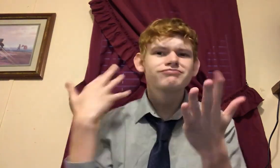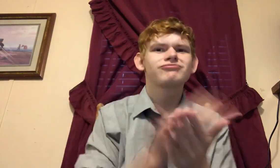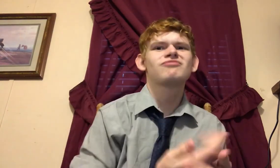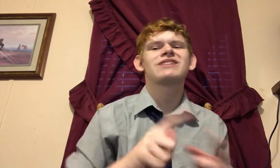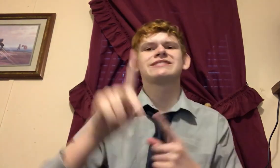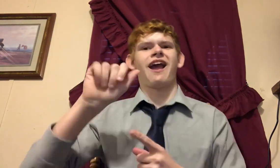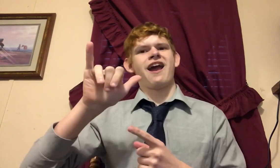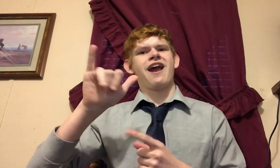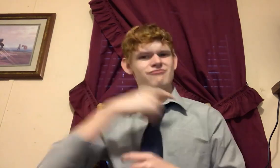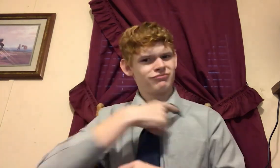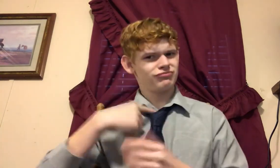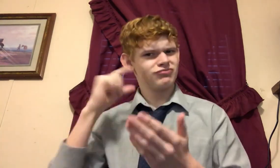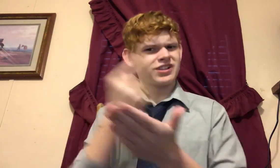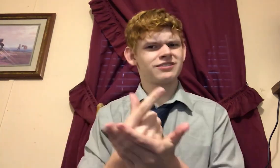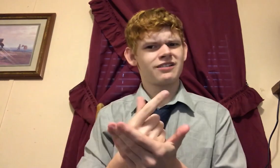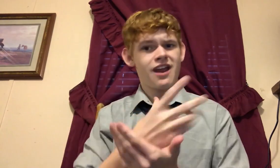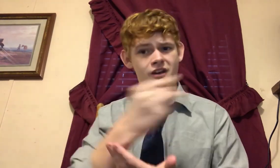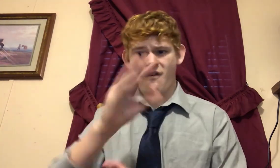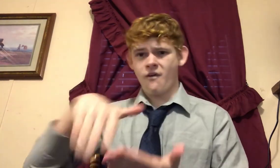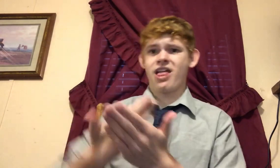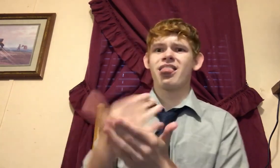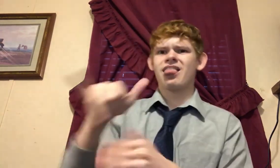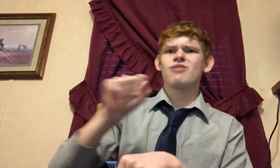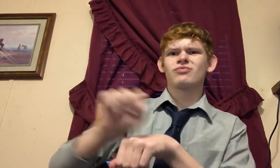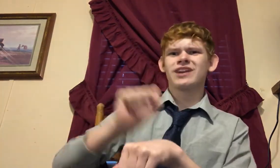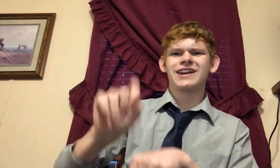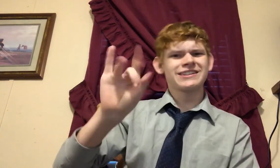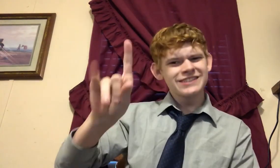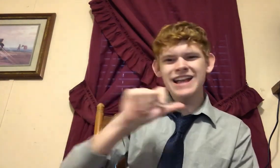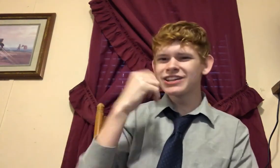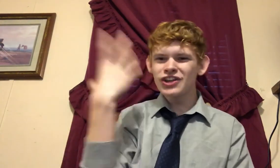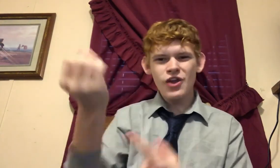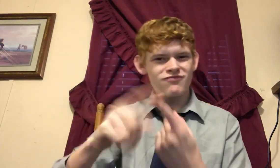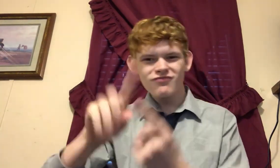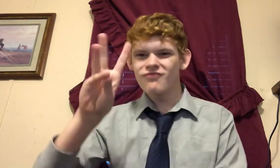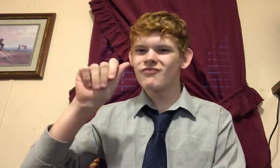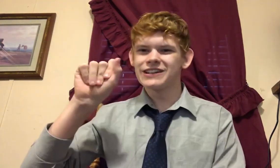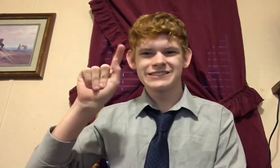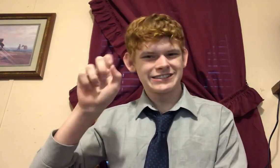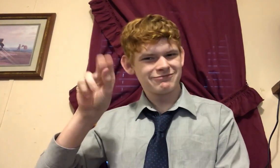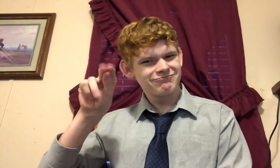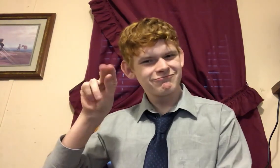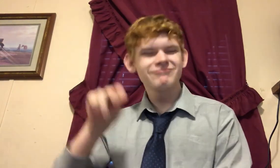to arrive at this day, our graduation, and all that work did not go to waste!